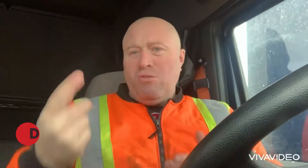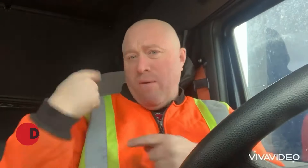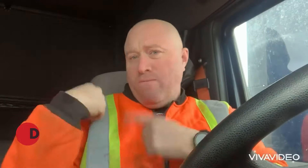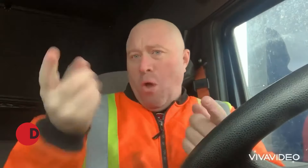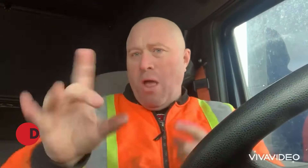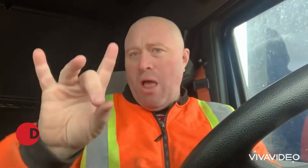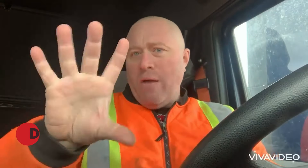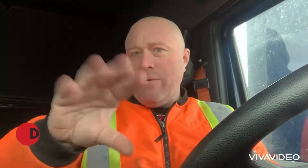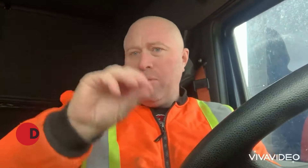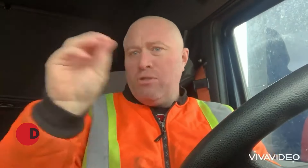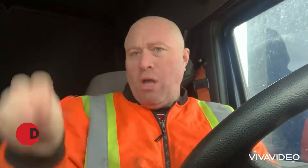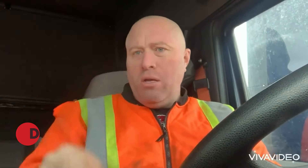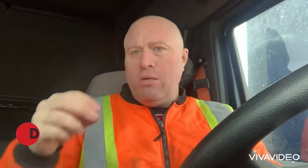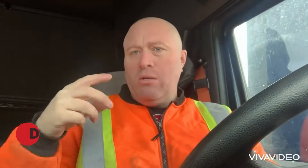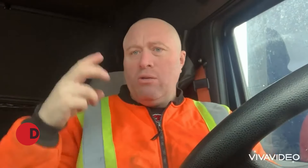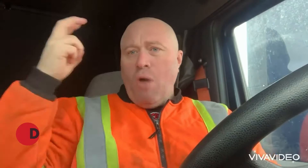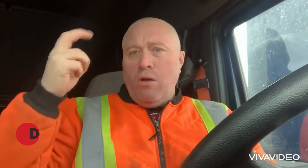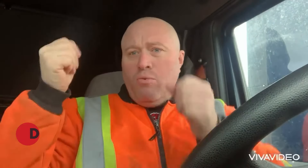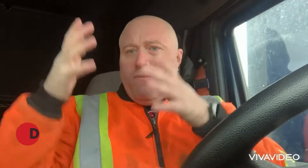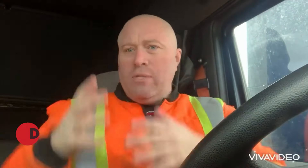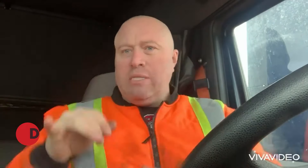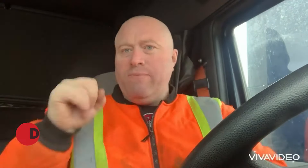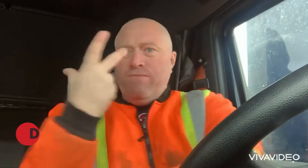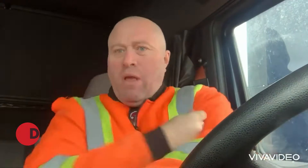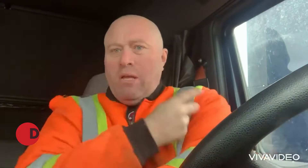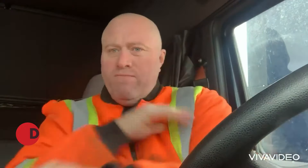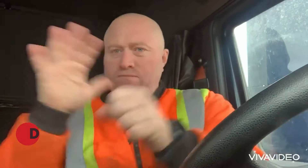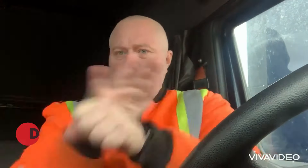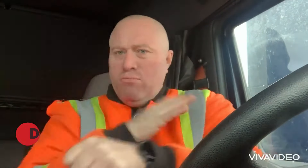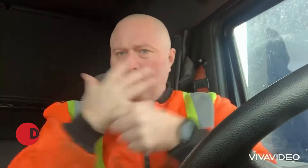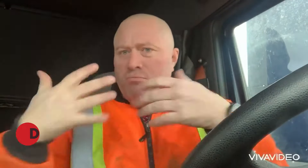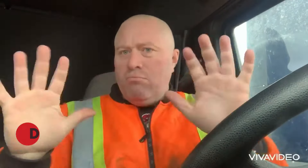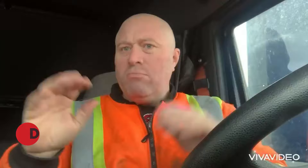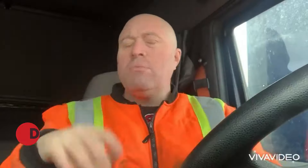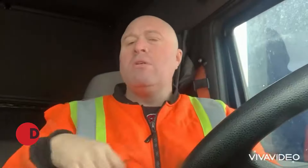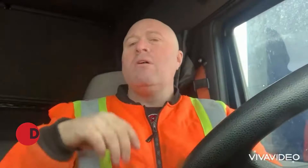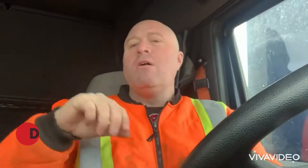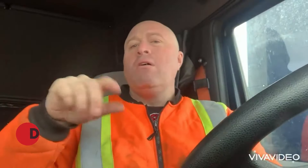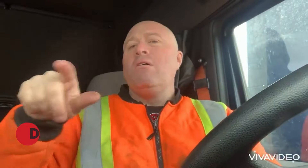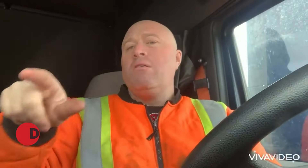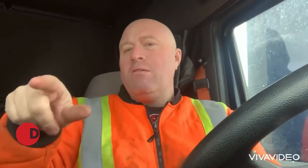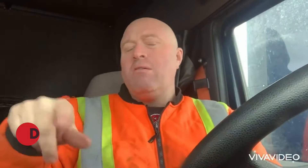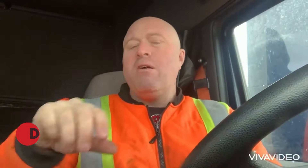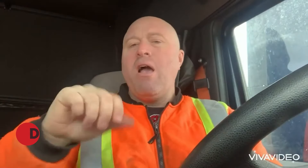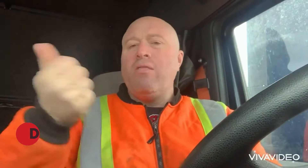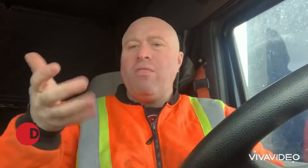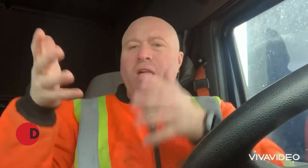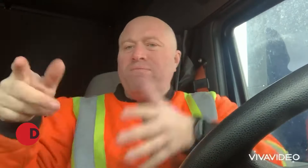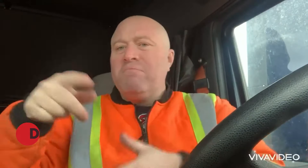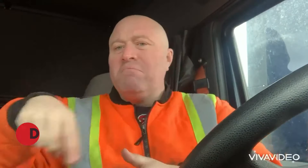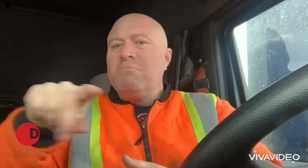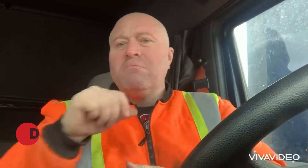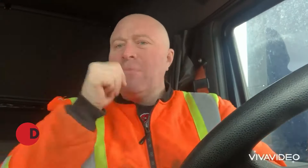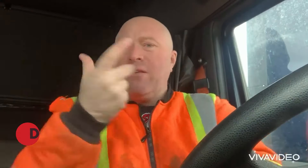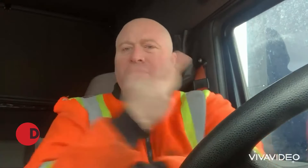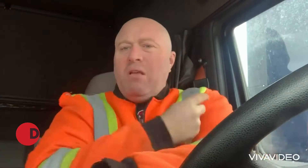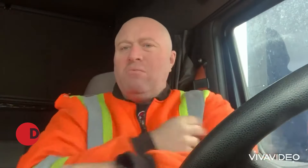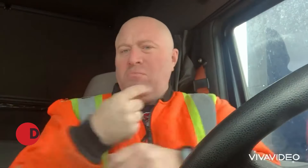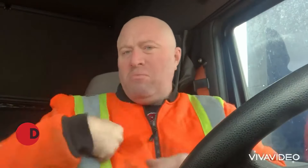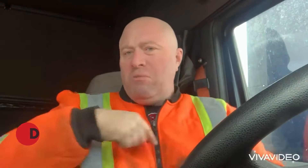So far, 85% of truck drivers are fully vaccinated and as for the remaining truck drivers who aren’t vaccinated,